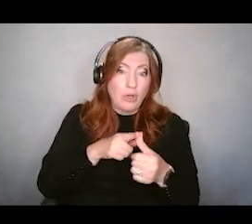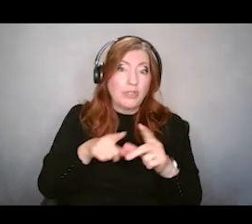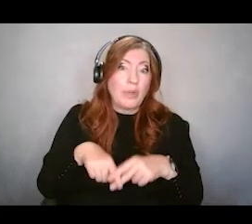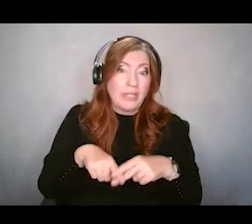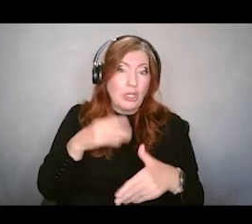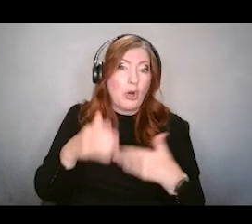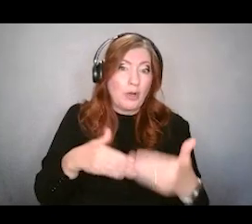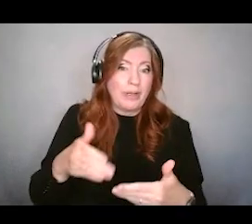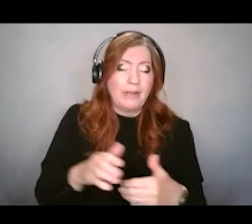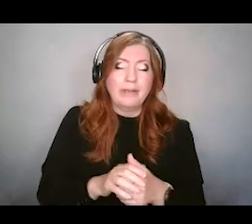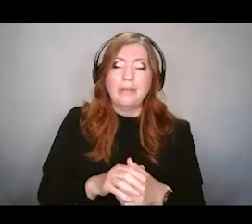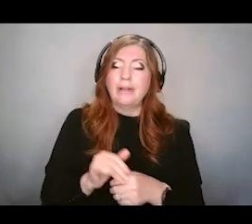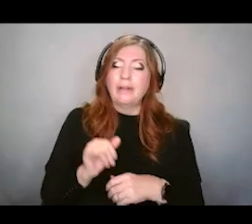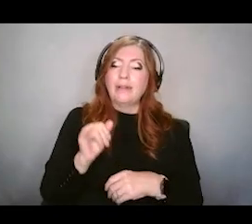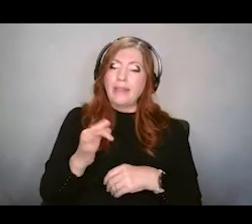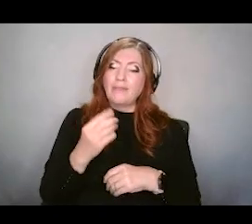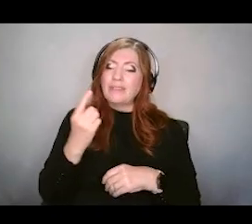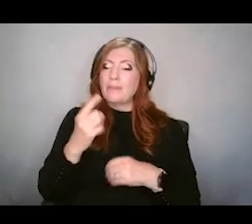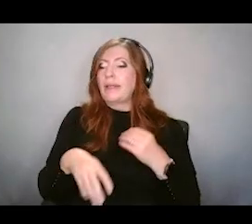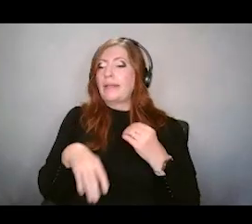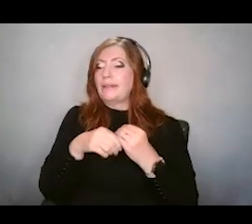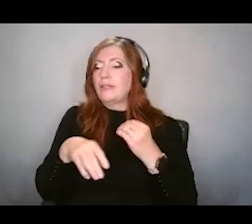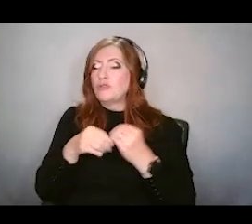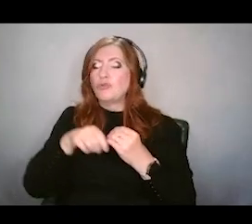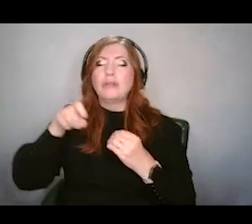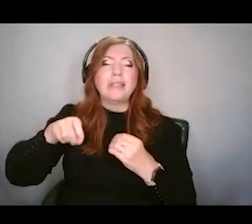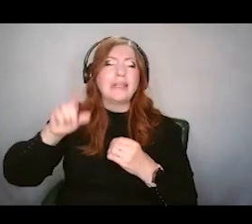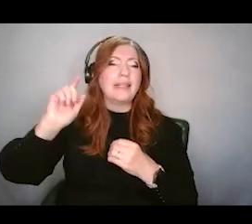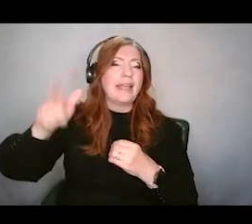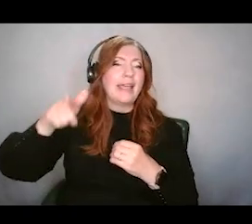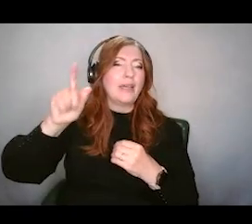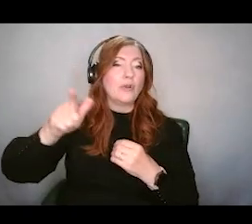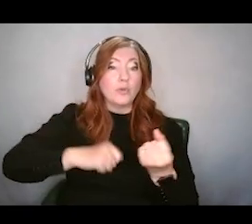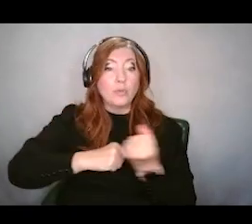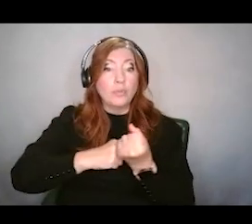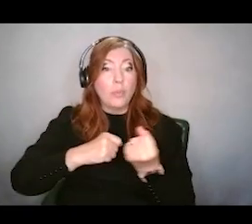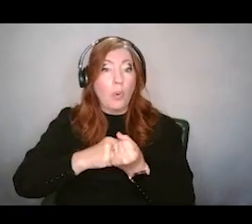something additional is needed down the road to support a participant more effectively,